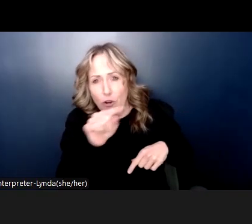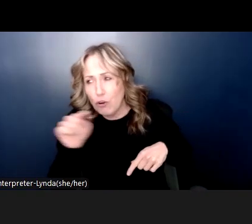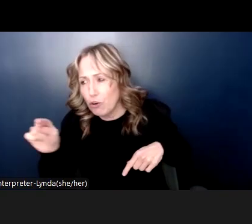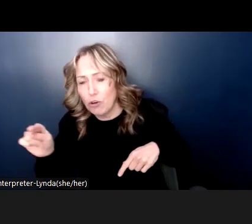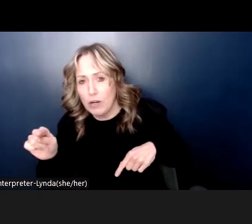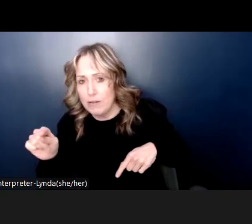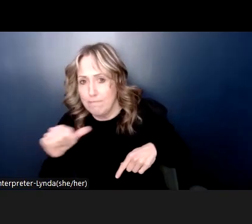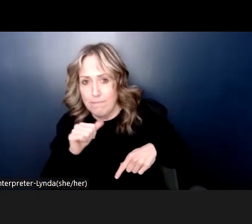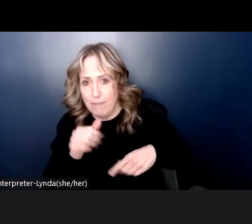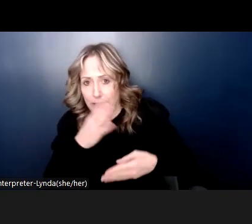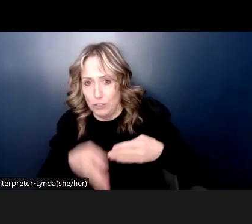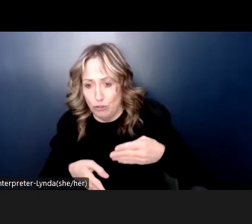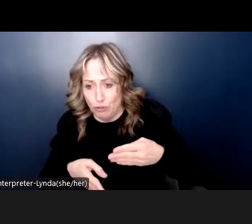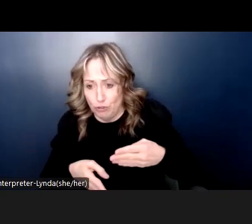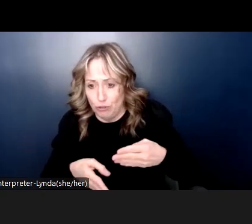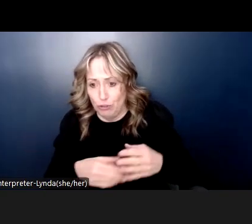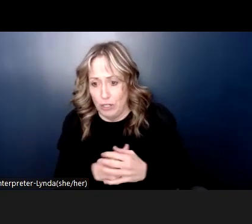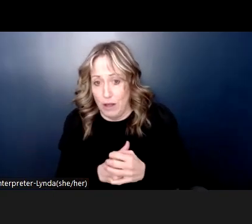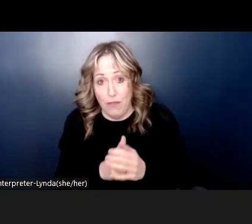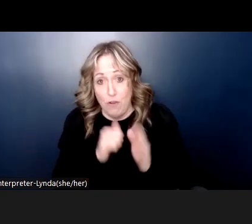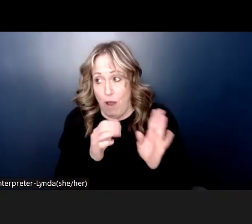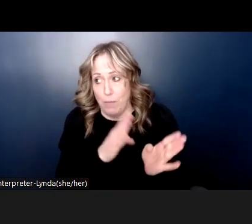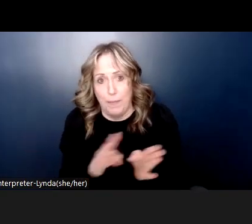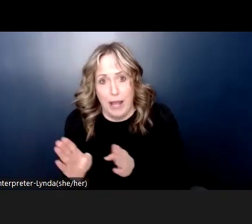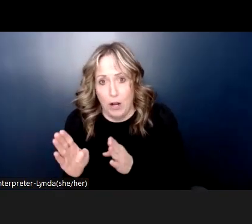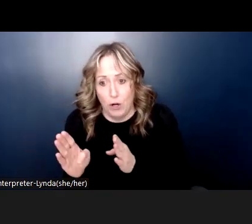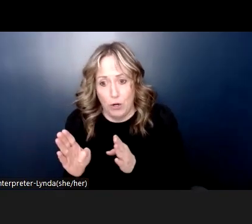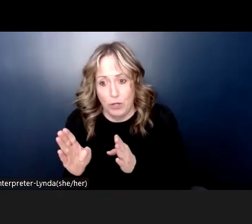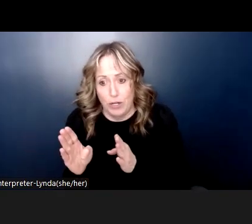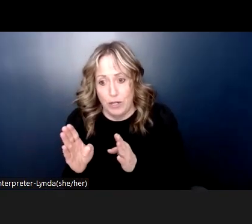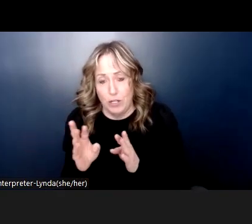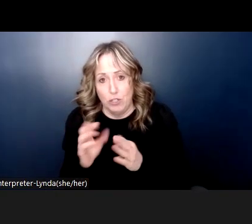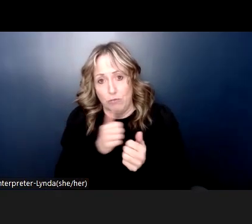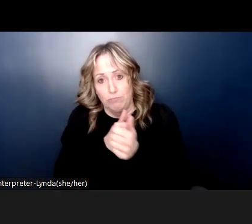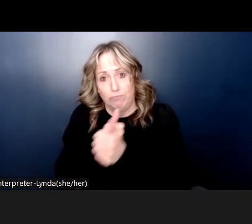the training needed to prepare them to go. With the mosaic, go live smoothly.